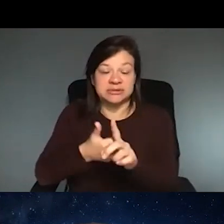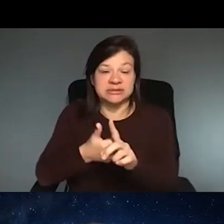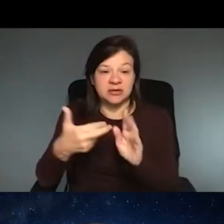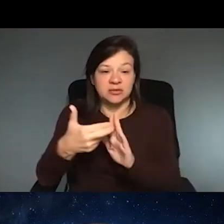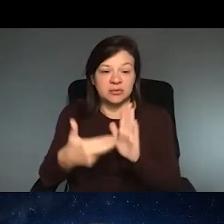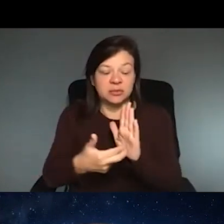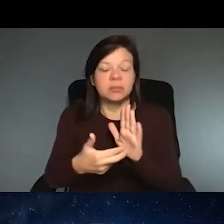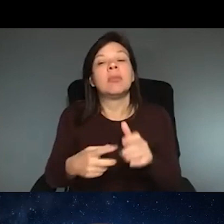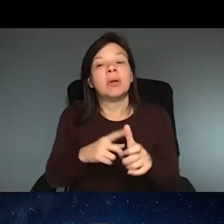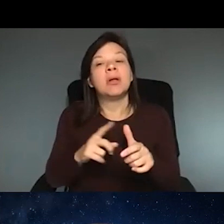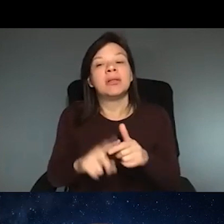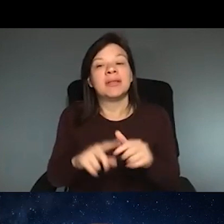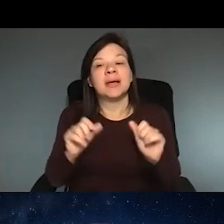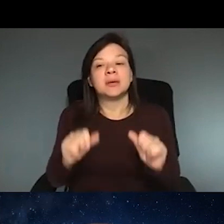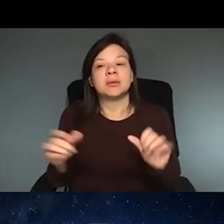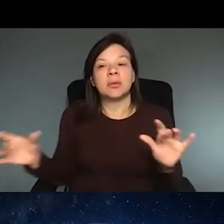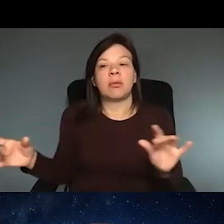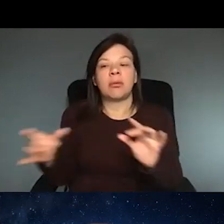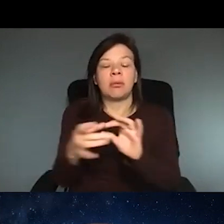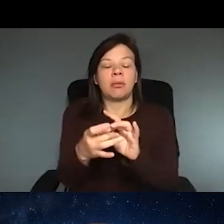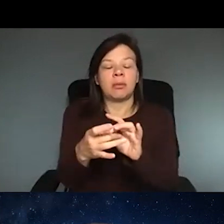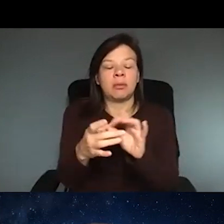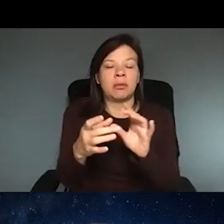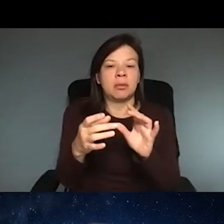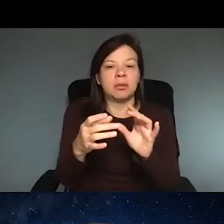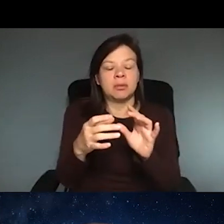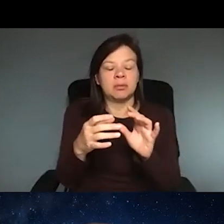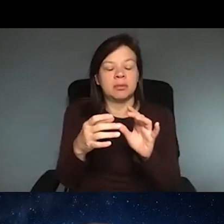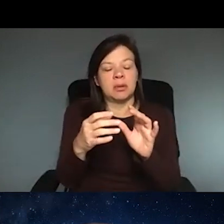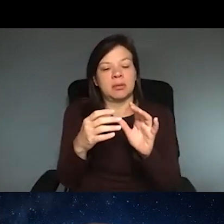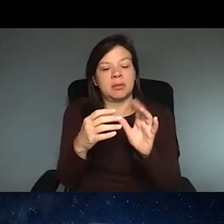JUST ASSOCIATE A LIST WITH THAT CONTENT AND YOU DON'T HAVE TO --